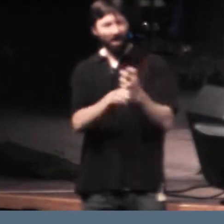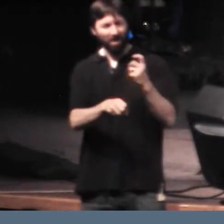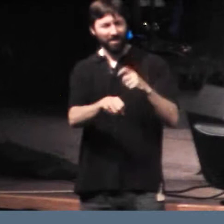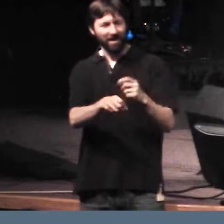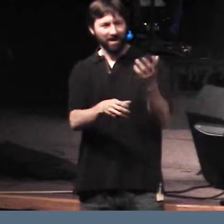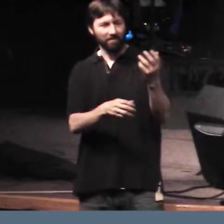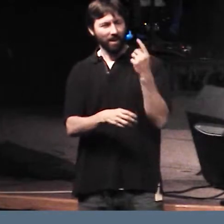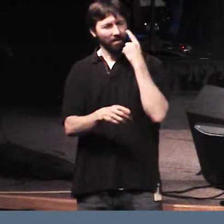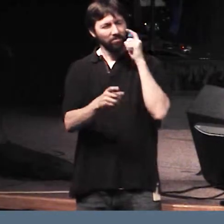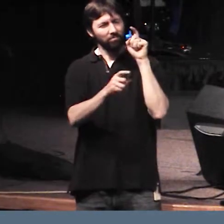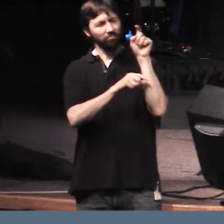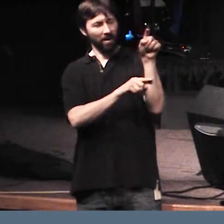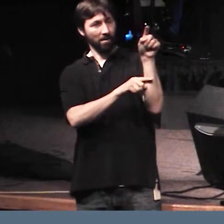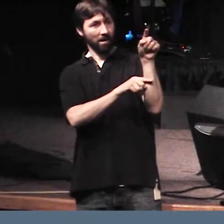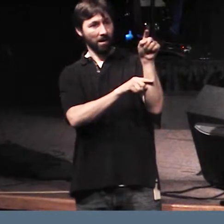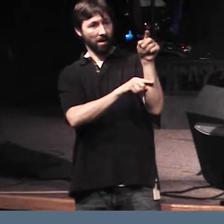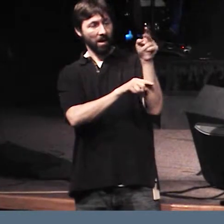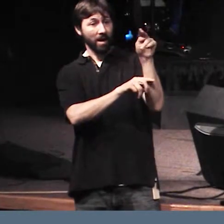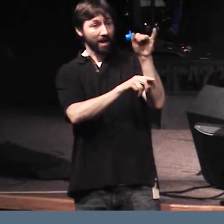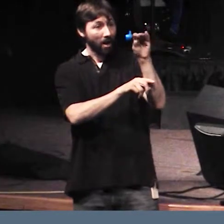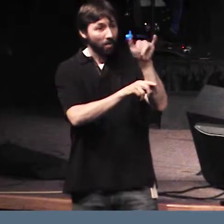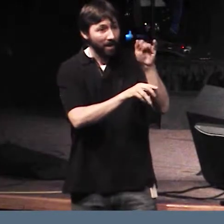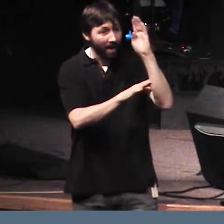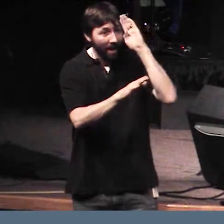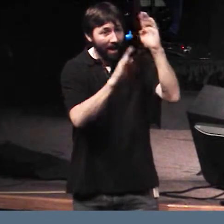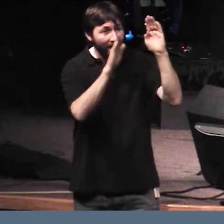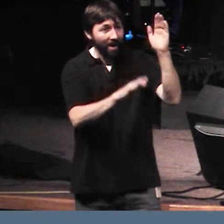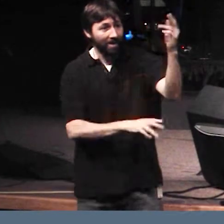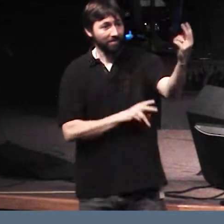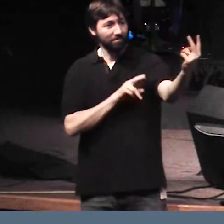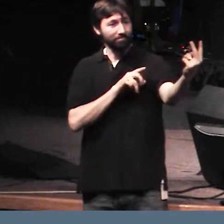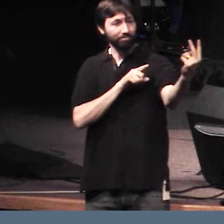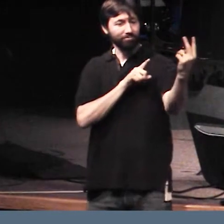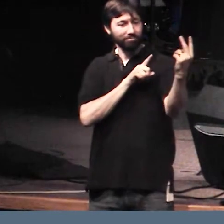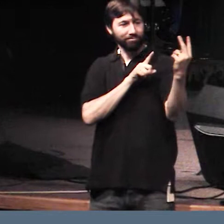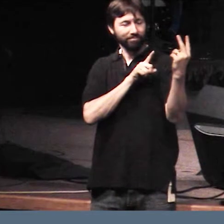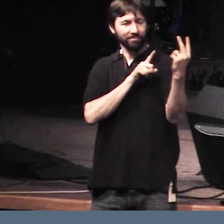but i recognized her and i cried out to her "Naomi, Naomi". and as she comes near she's got this